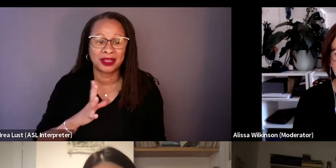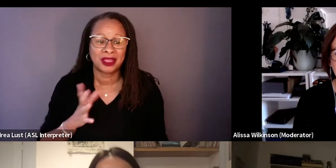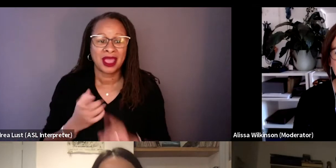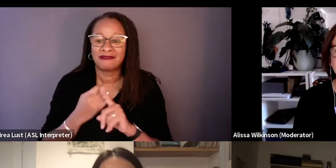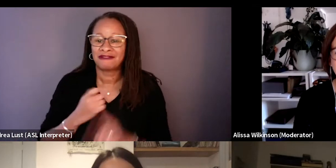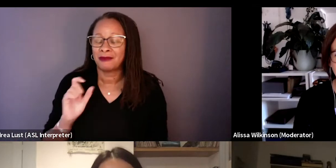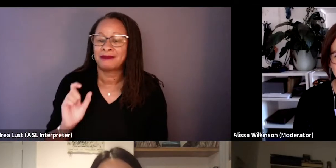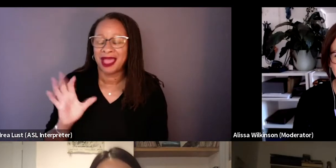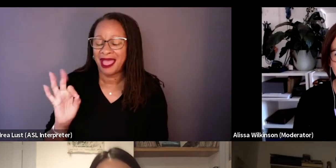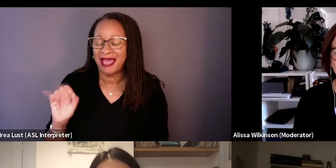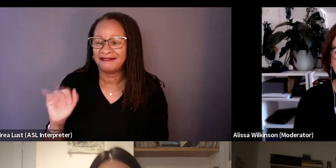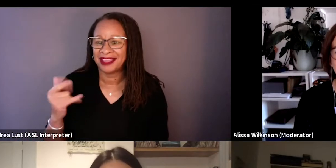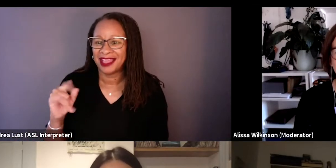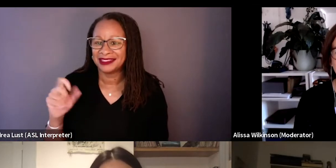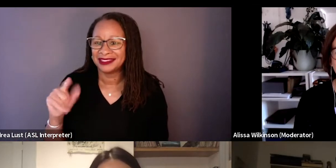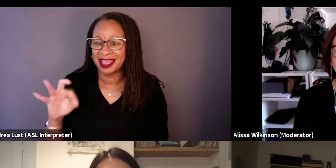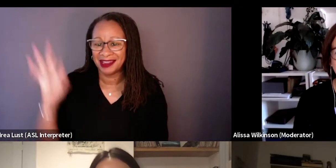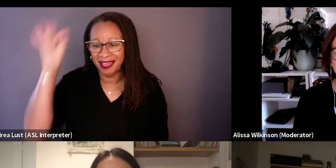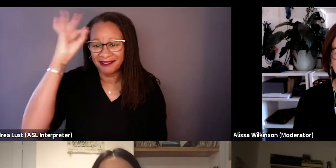and I'm surrounded by books and I have long hair.